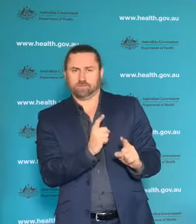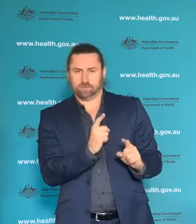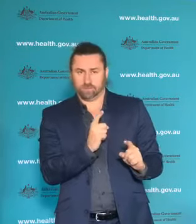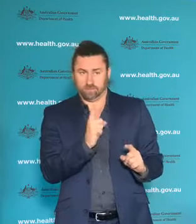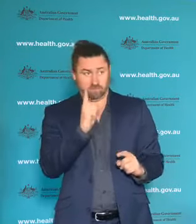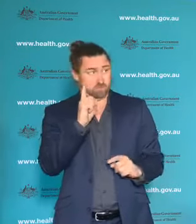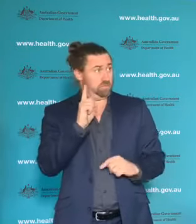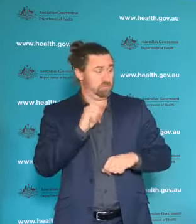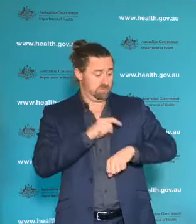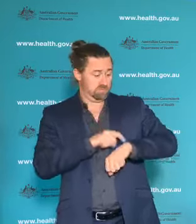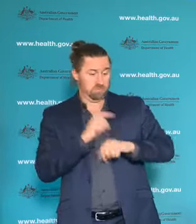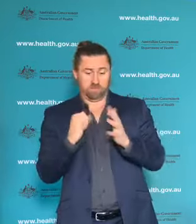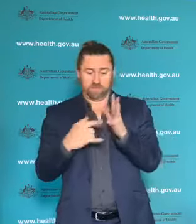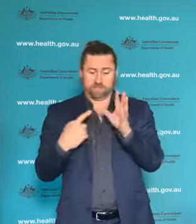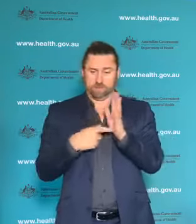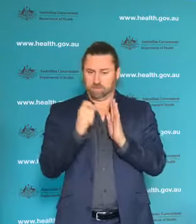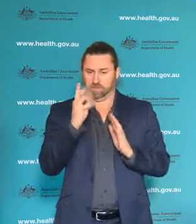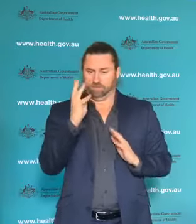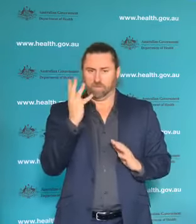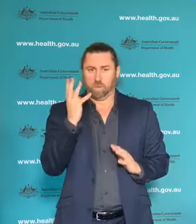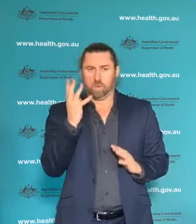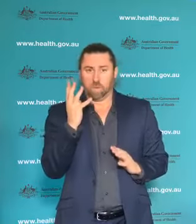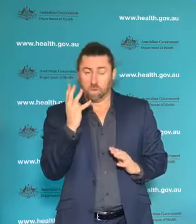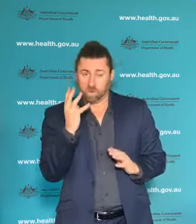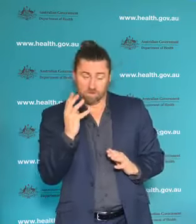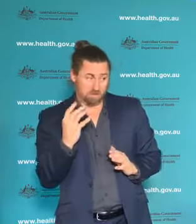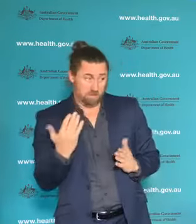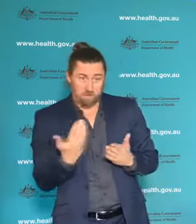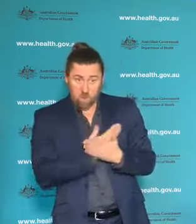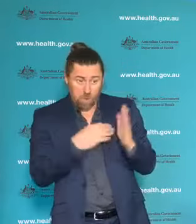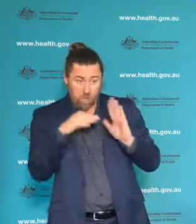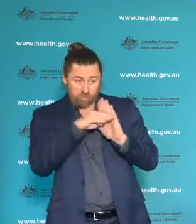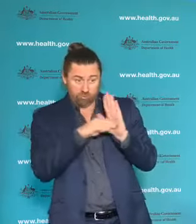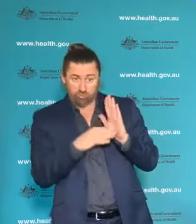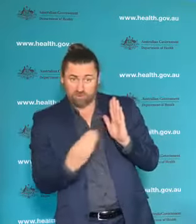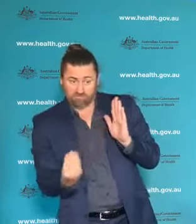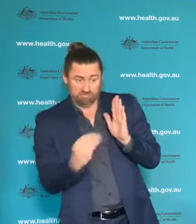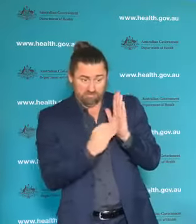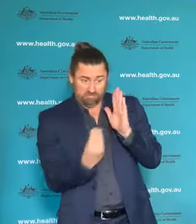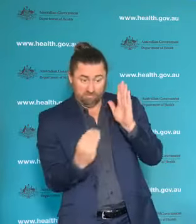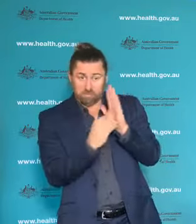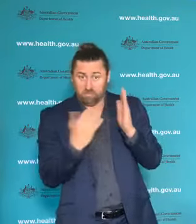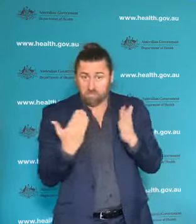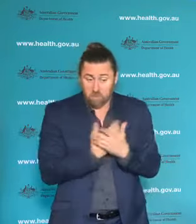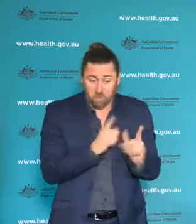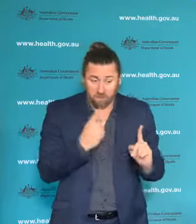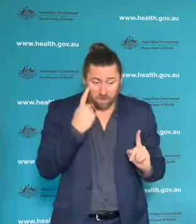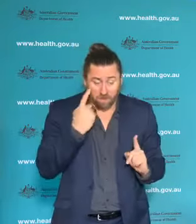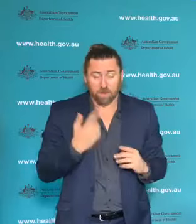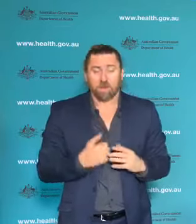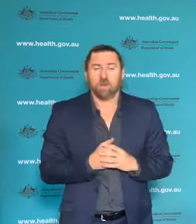before 4 o'clock Saturday about further restrictions? Thank you so the question was in relation to Victoria